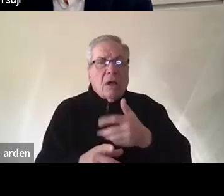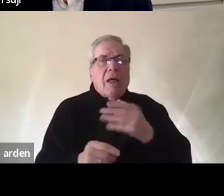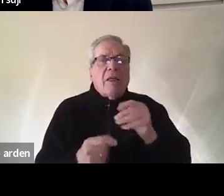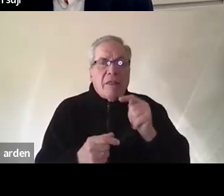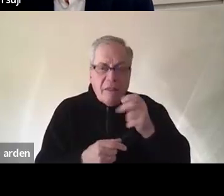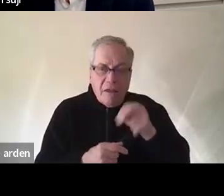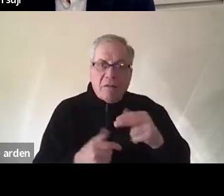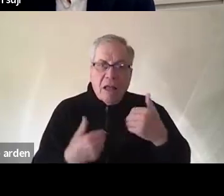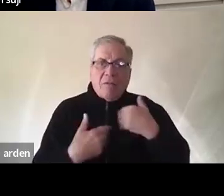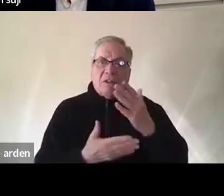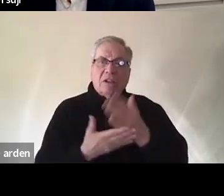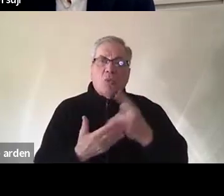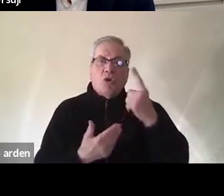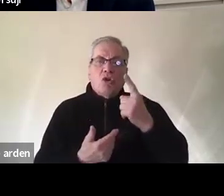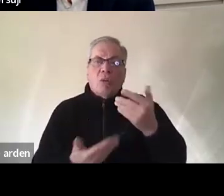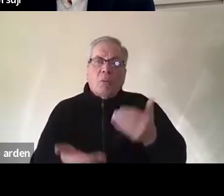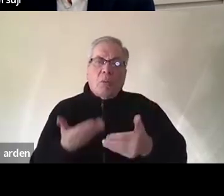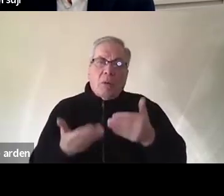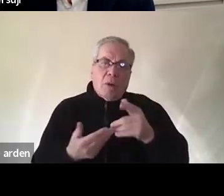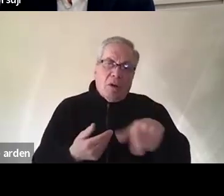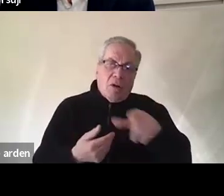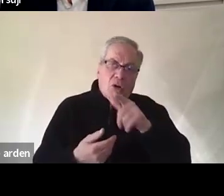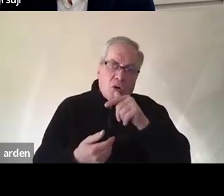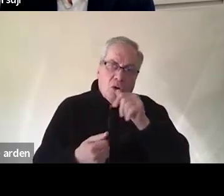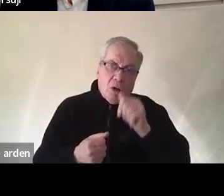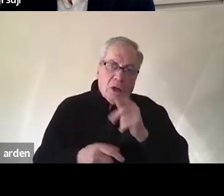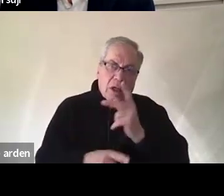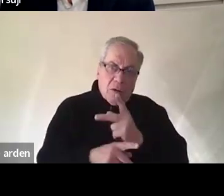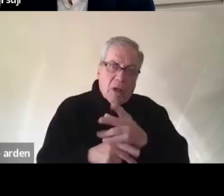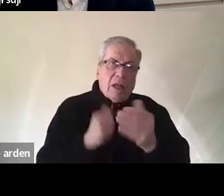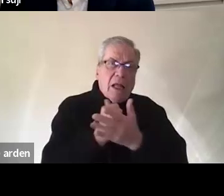And then have someone facilitate the conversation and since the panelists are not that you can facilitate